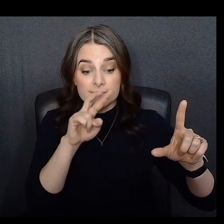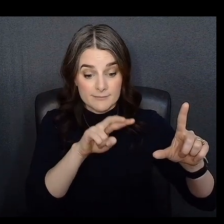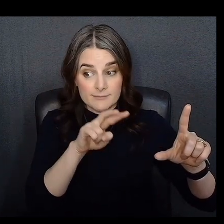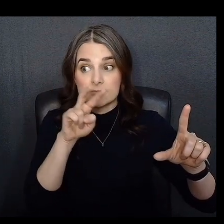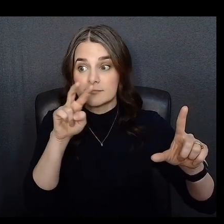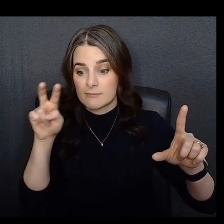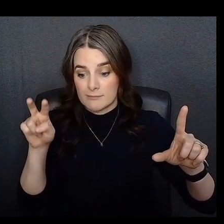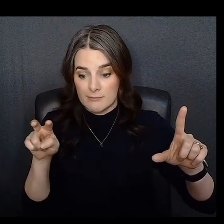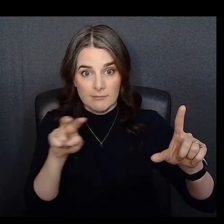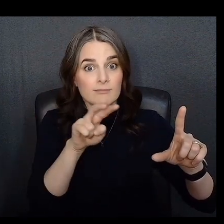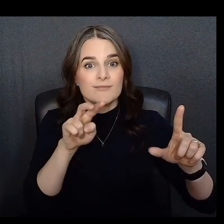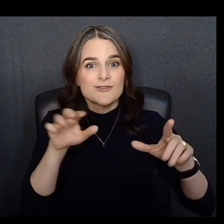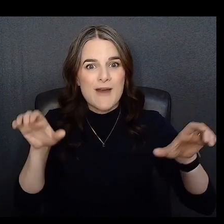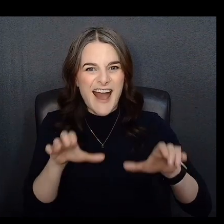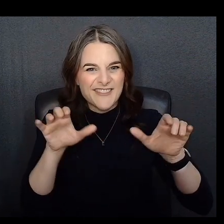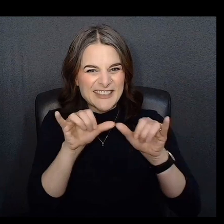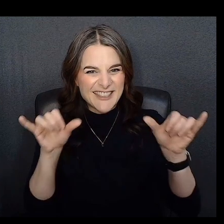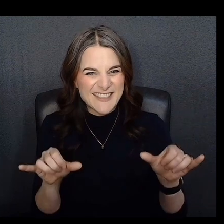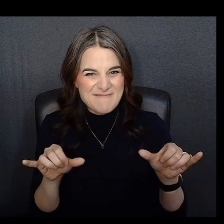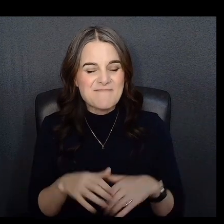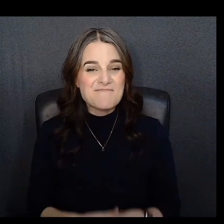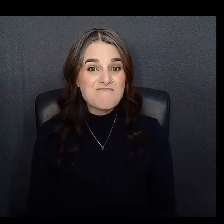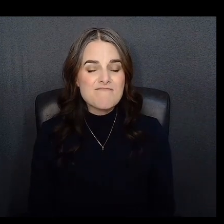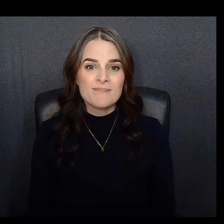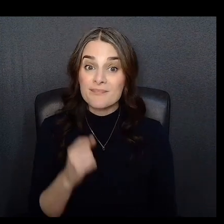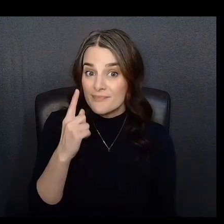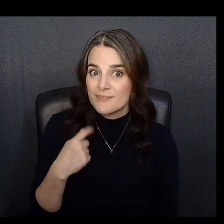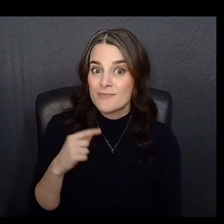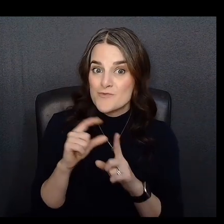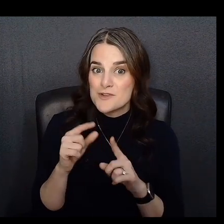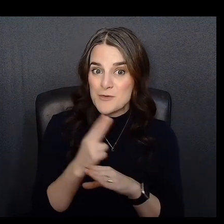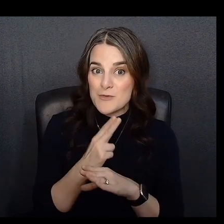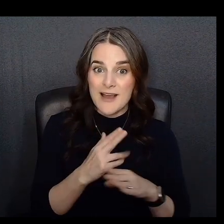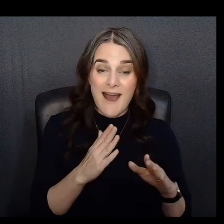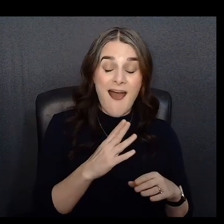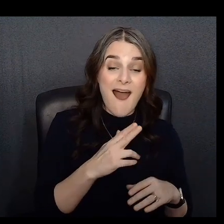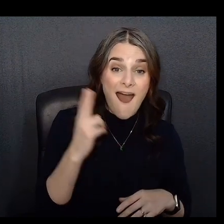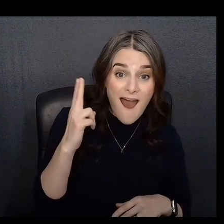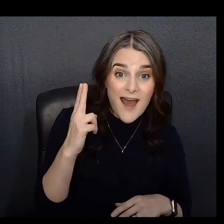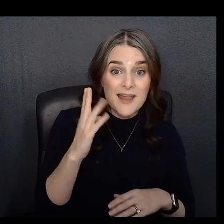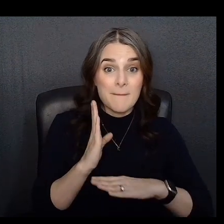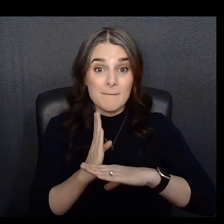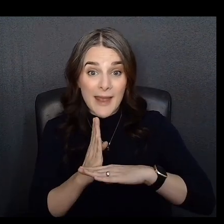You will have noticed that I used high, mid, and lower light to describe these devices.